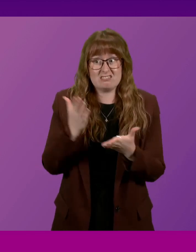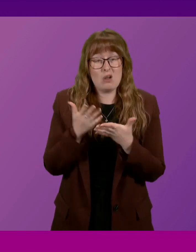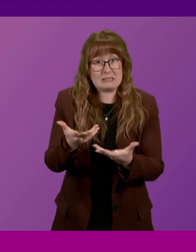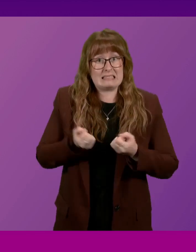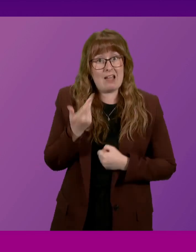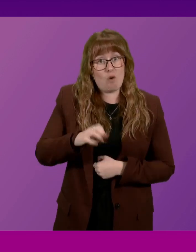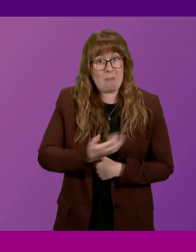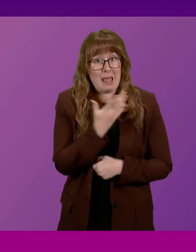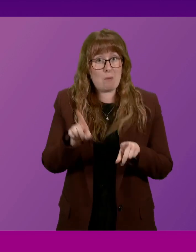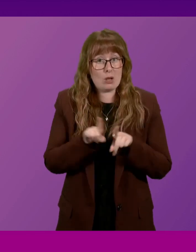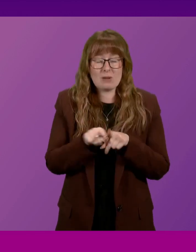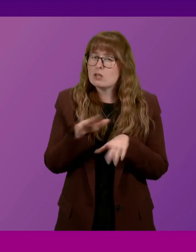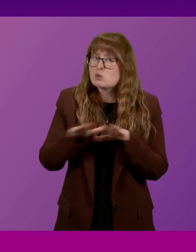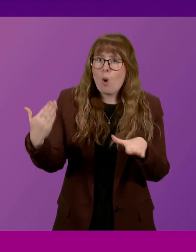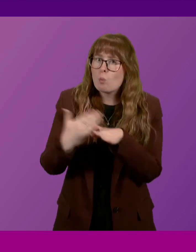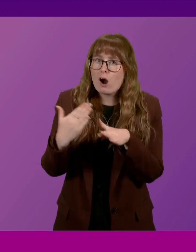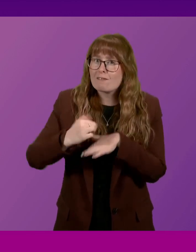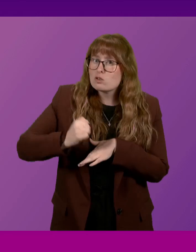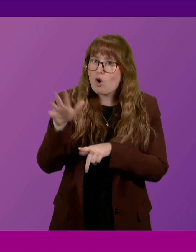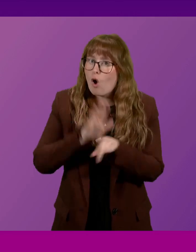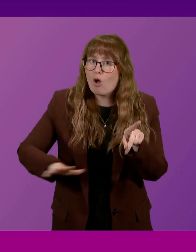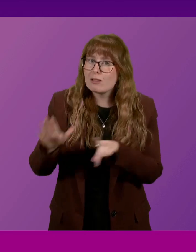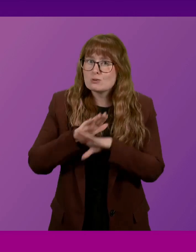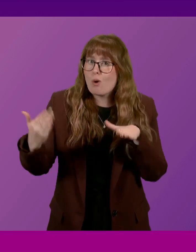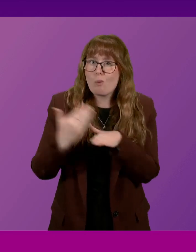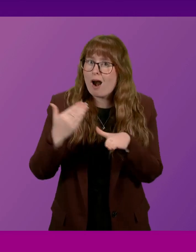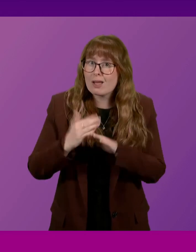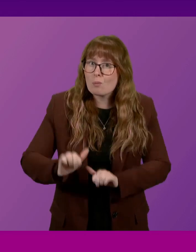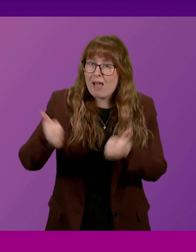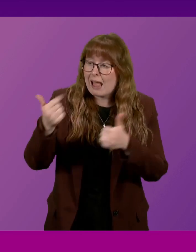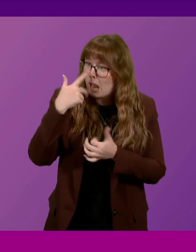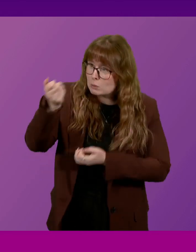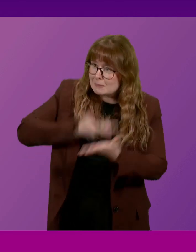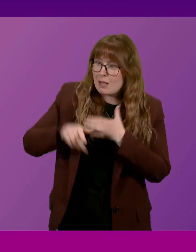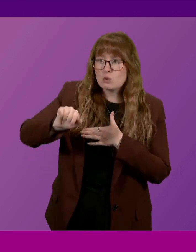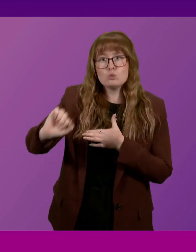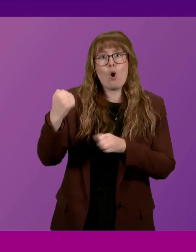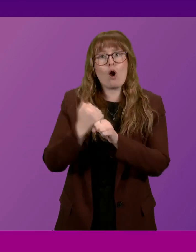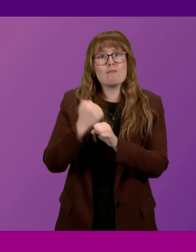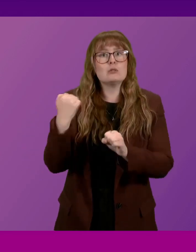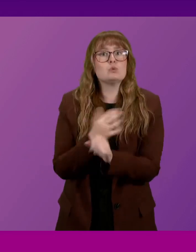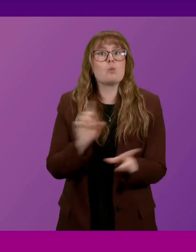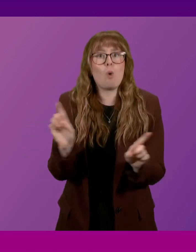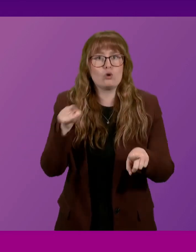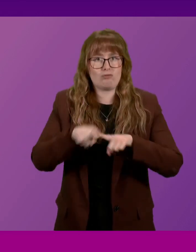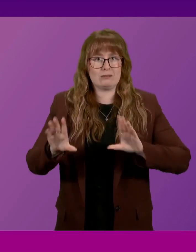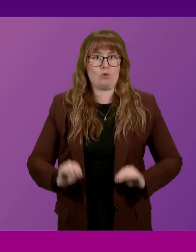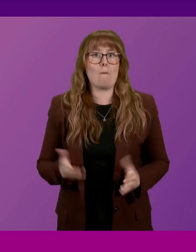are not working for Scotland? Will he outline what his Government is doing to combat that?